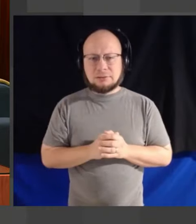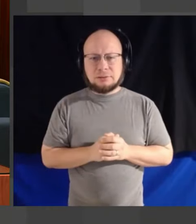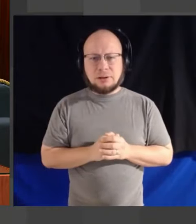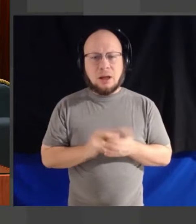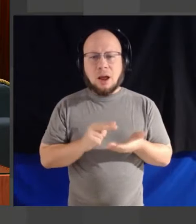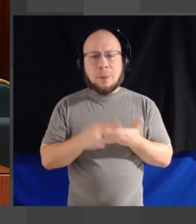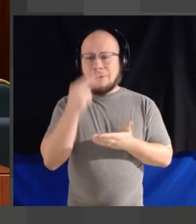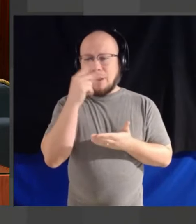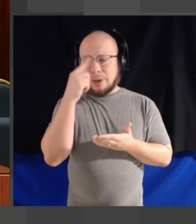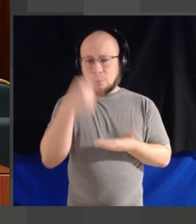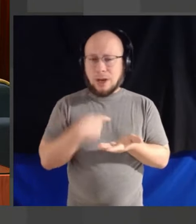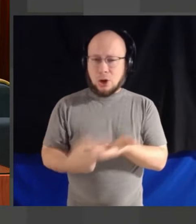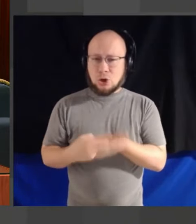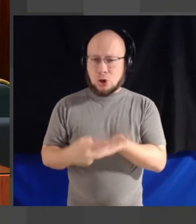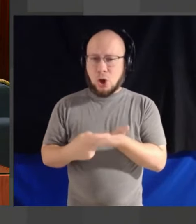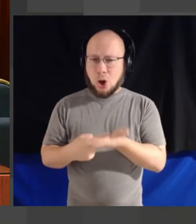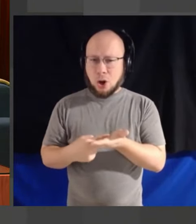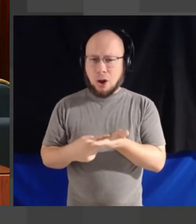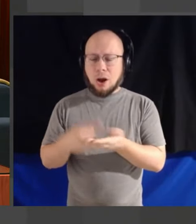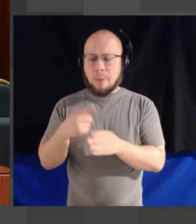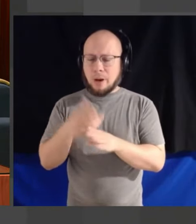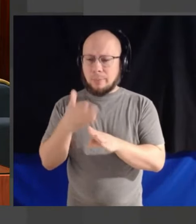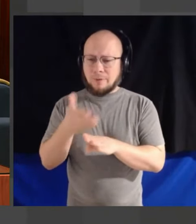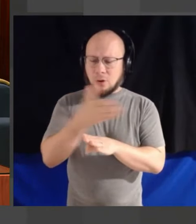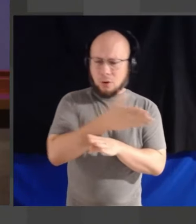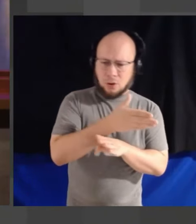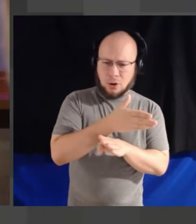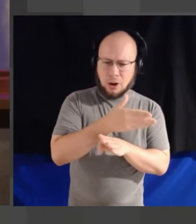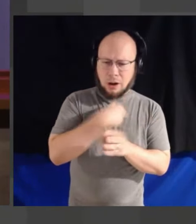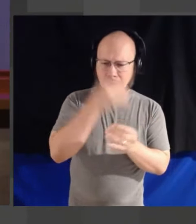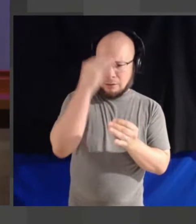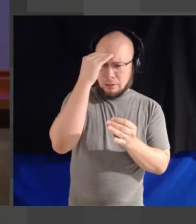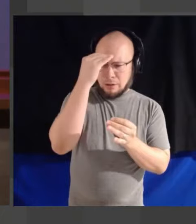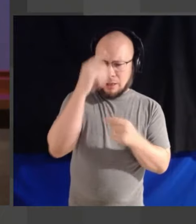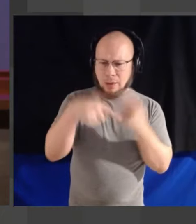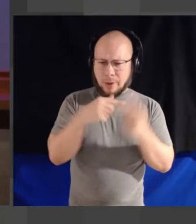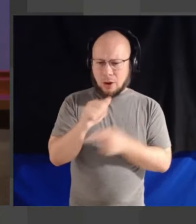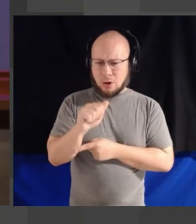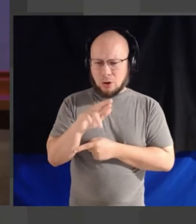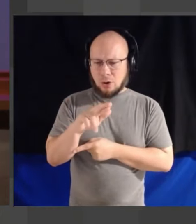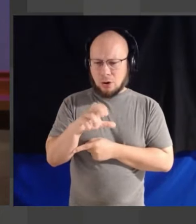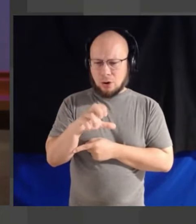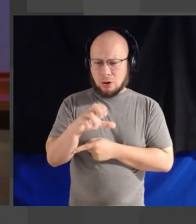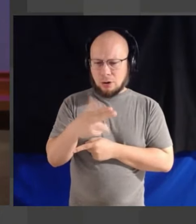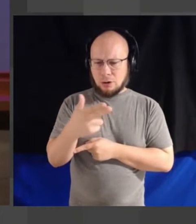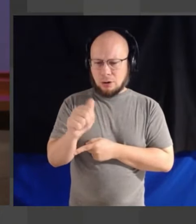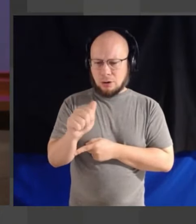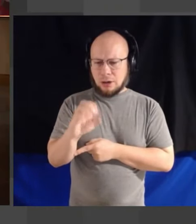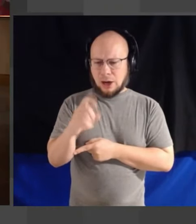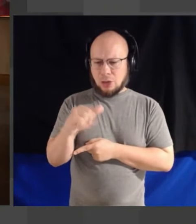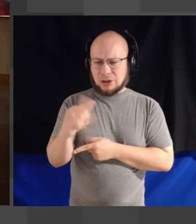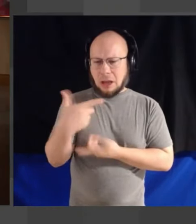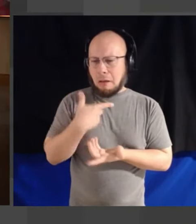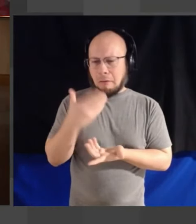UNTIL I SAW THOSE SKETCHES BY THE ART TEAM I DIDN'T UNDERSTAND